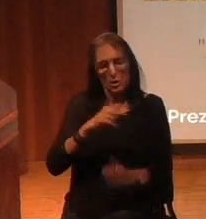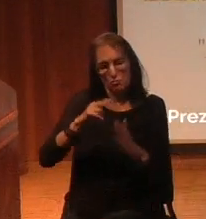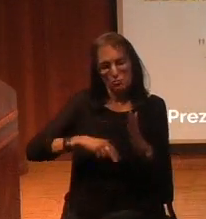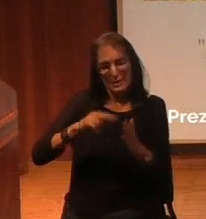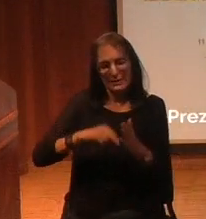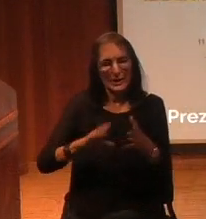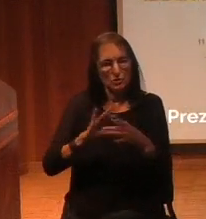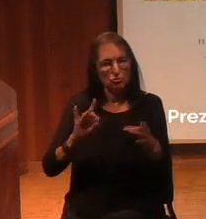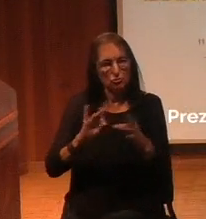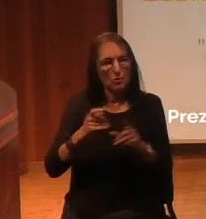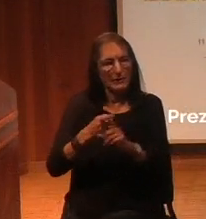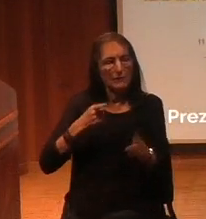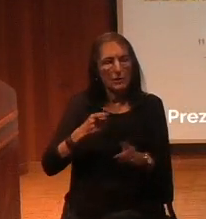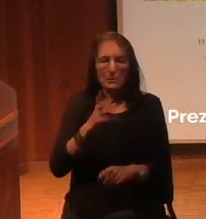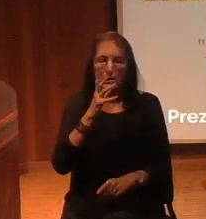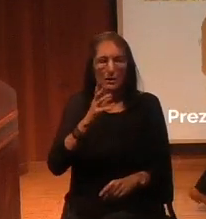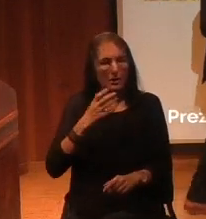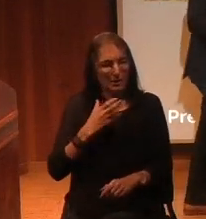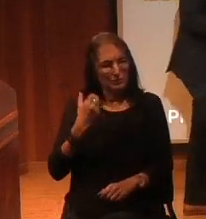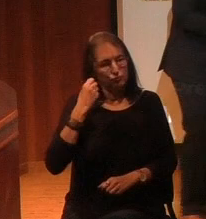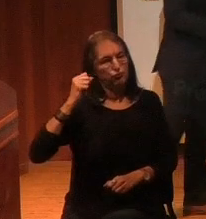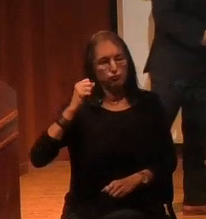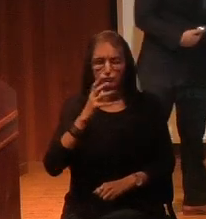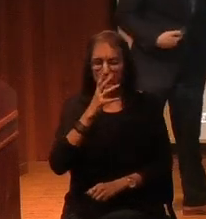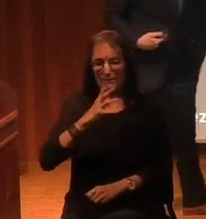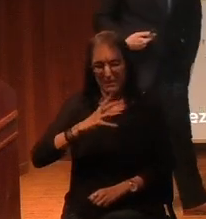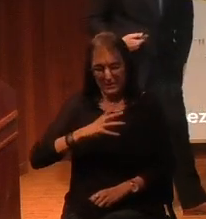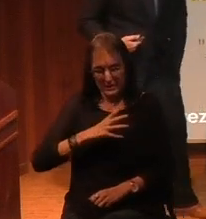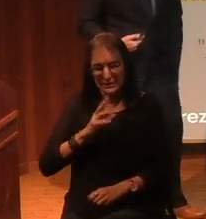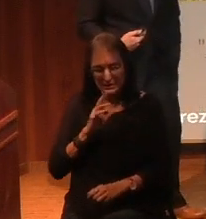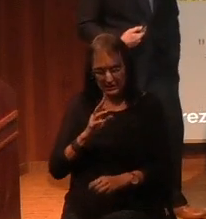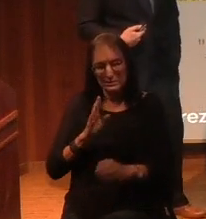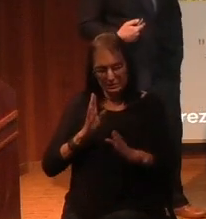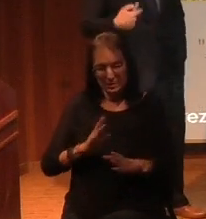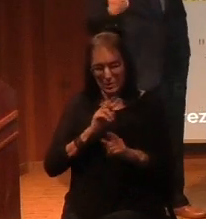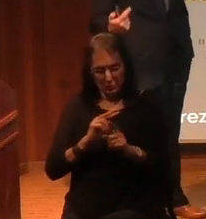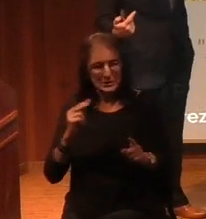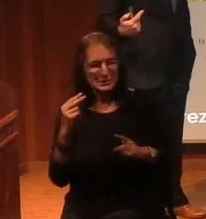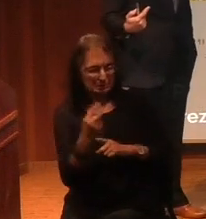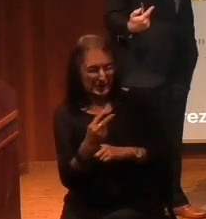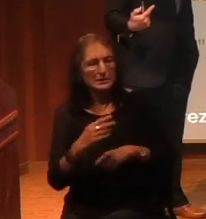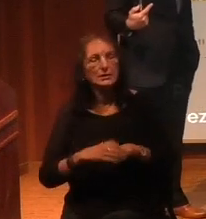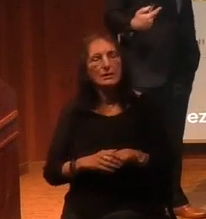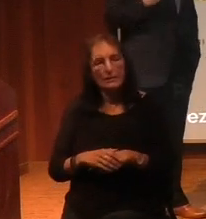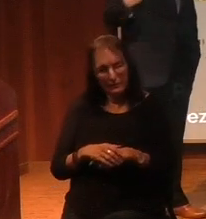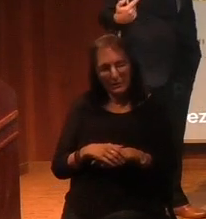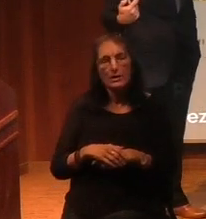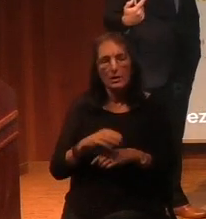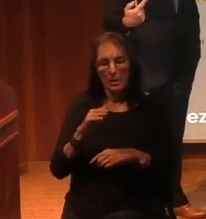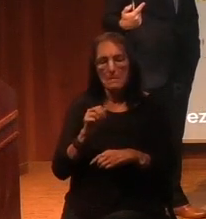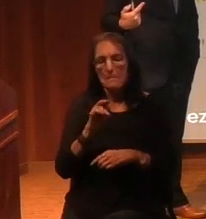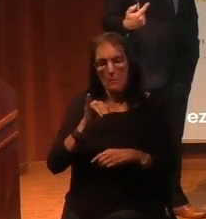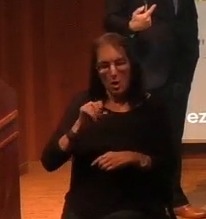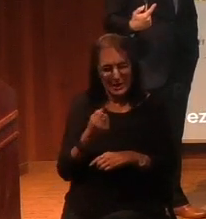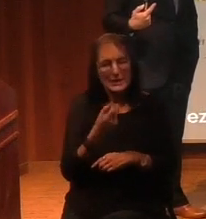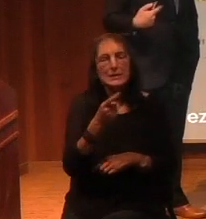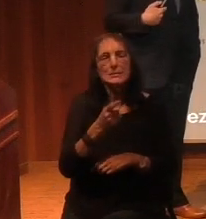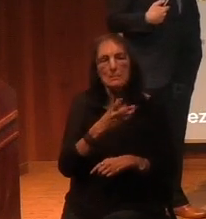Lea Thompson's character, who plays Marty McFly's mother, is kind of punished for having sexual feelings in the film.